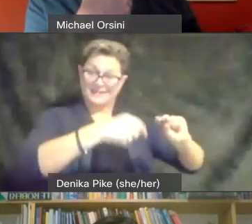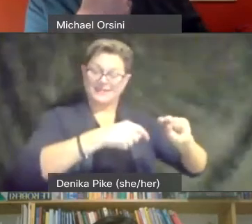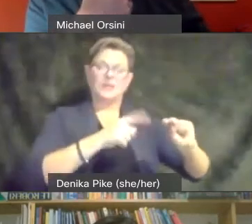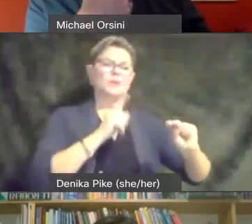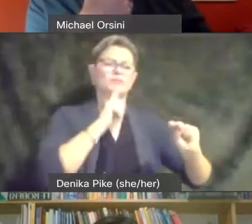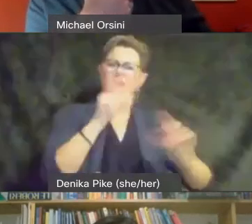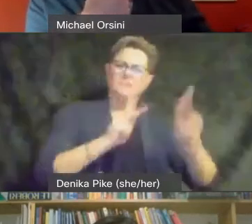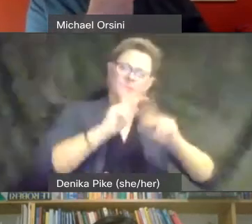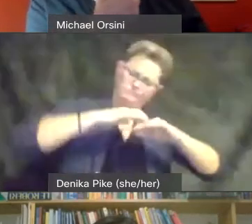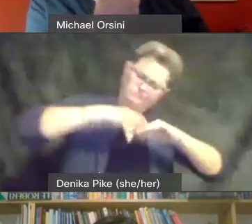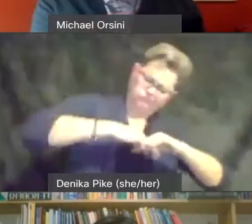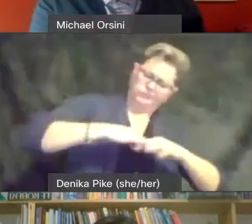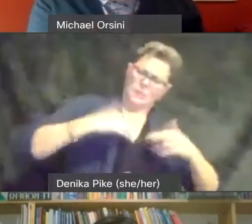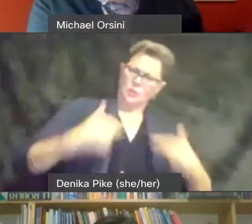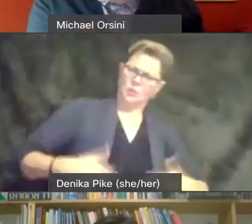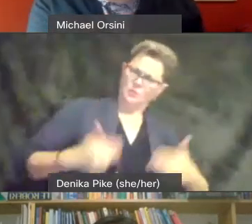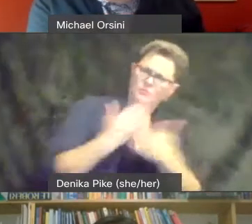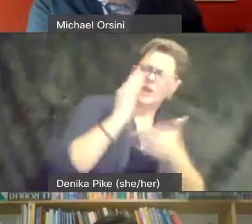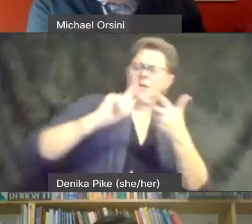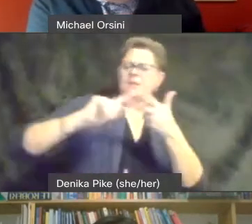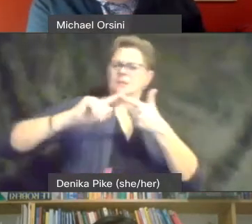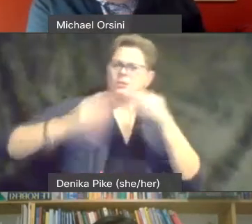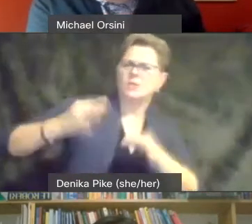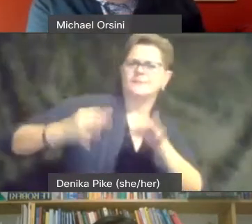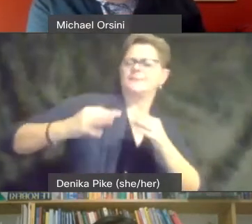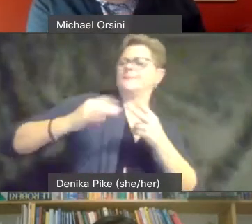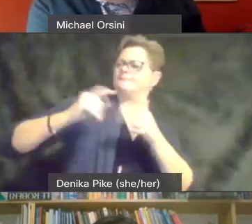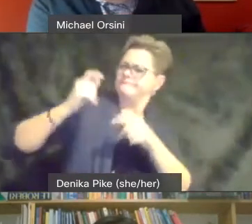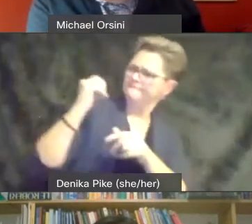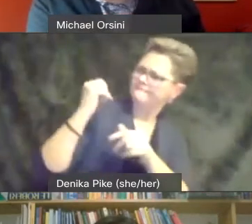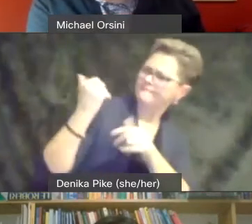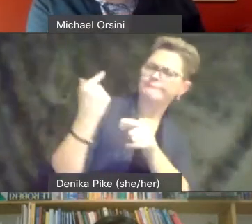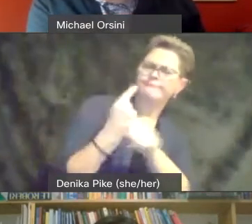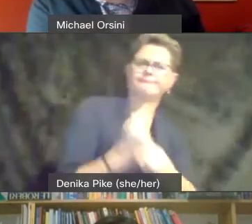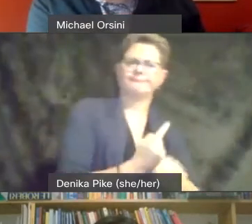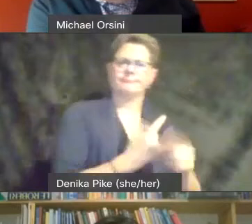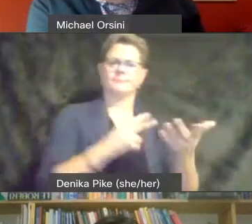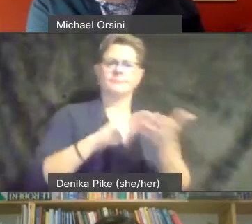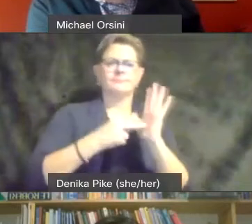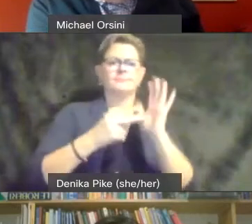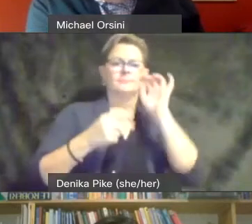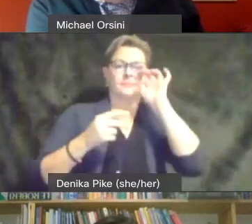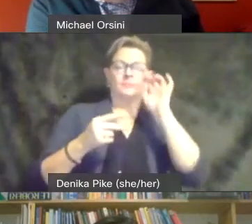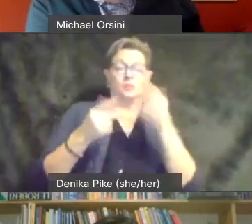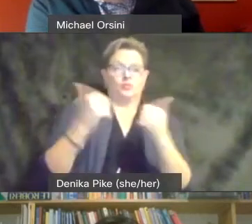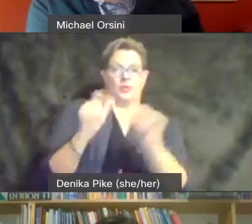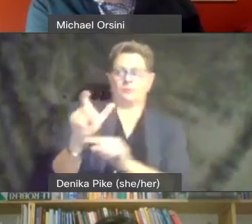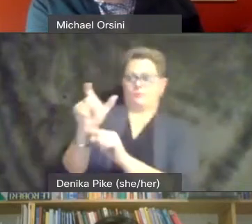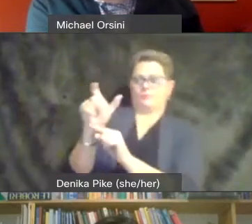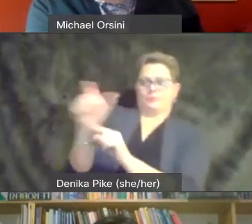right to health and justice because now very much become about states protecting themselves from external threats so that's kind of come apart.